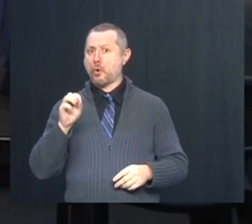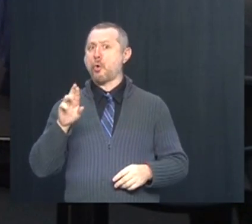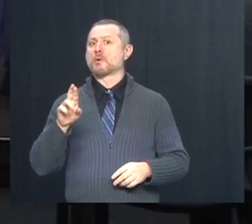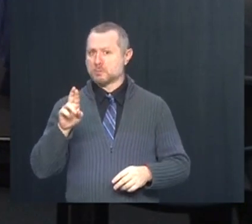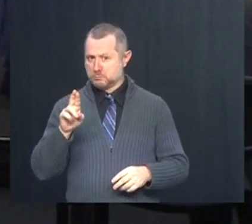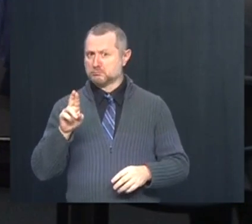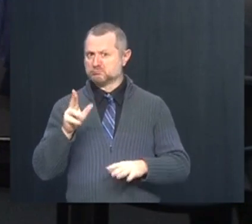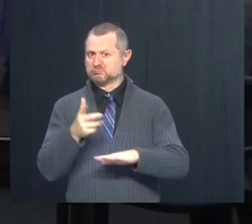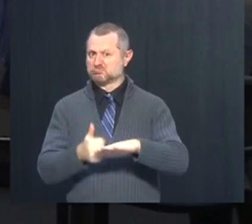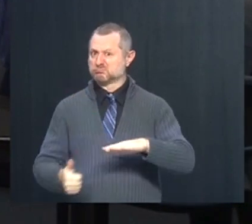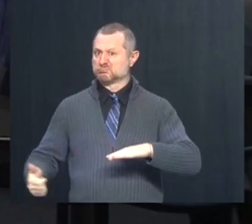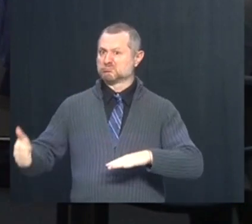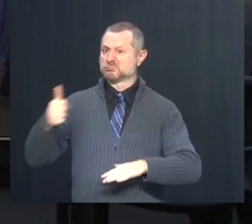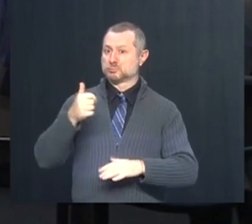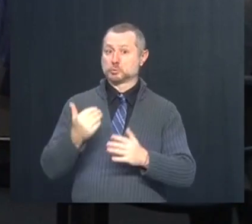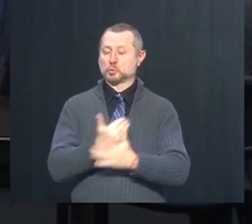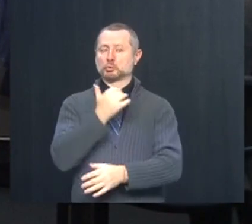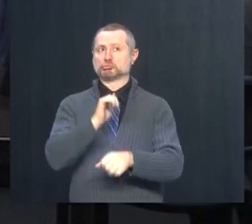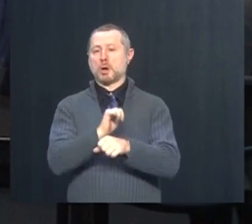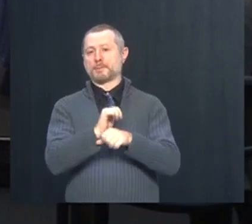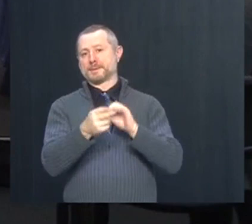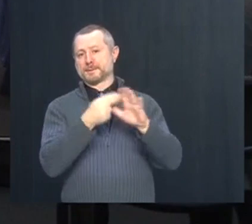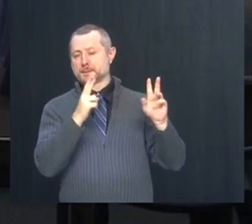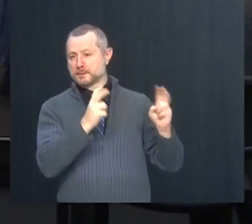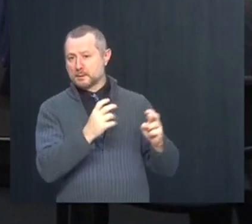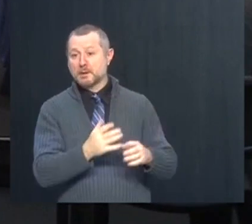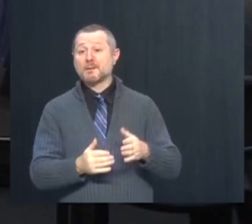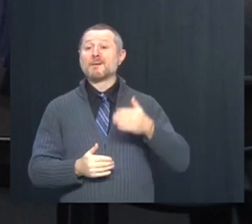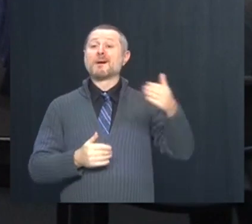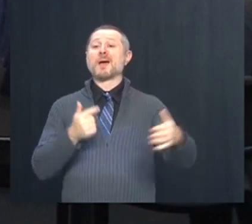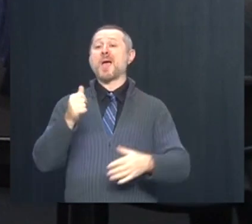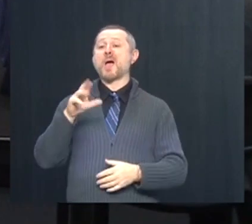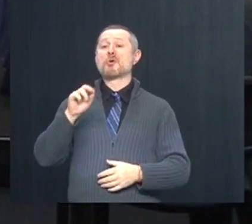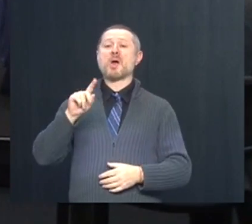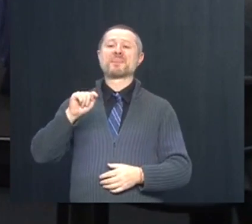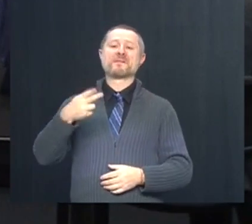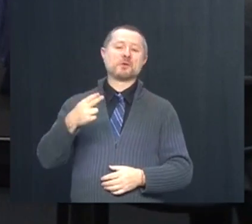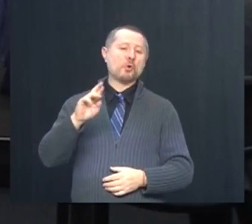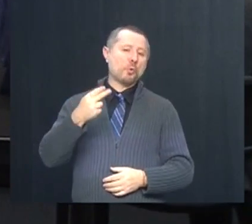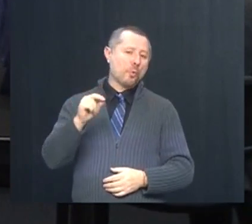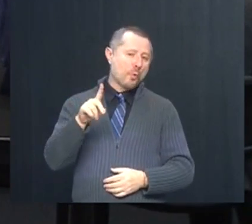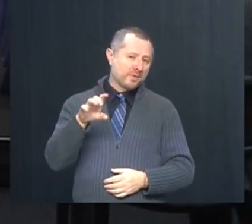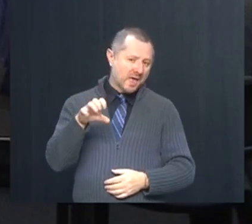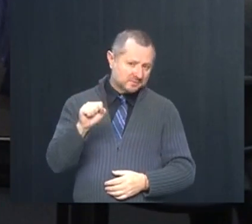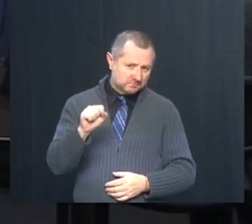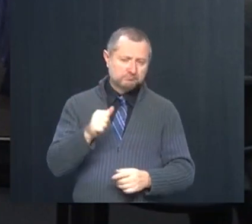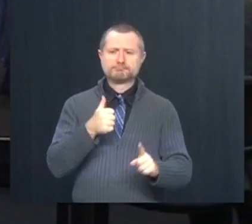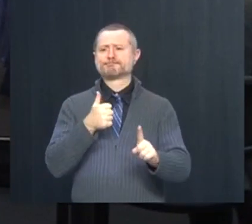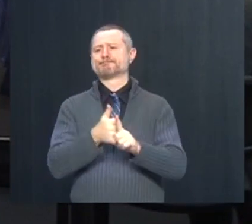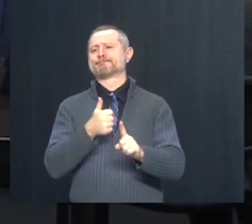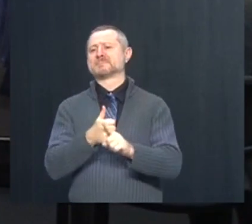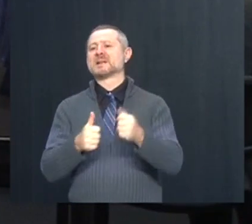IF YOU ASK A QUESTION AND EXPECT A RESPONSE, YOU HAVE TO CALL HIM CHANCELLOR, OR ELSE HE DOESN'T RESPOND.